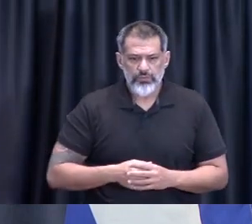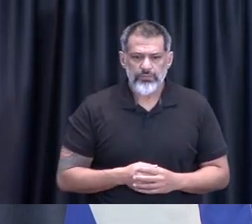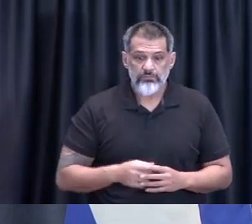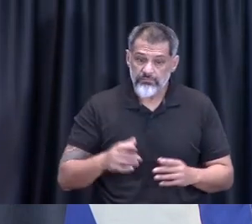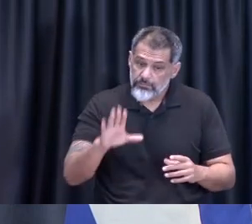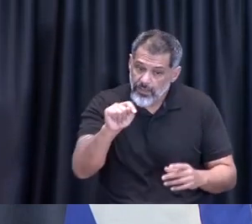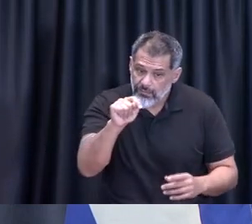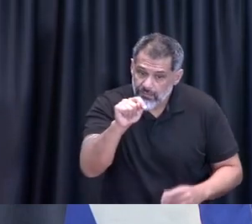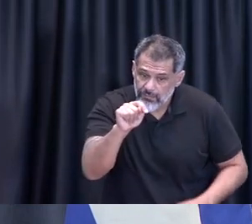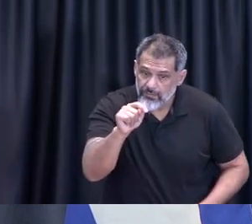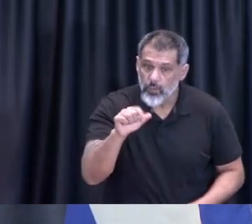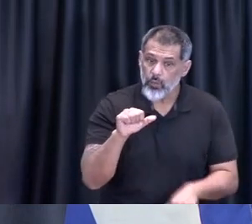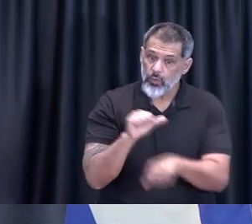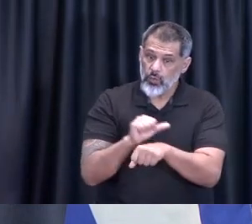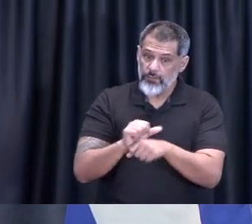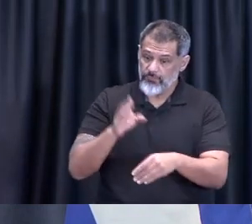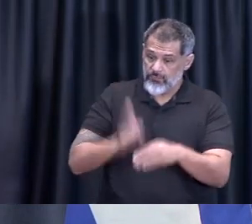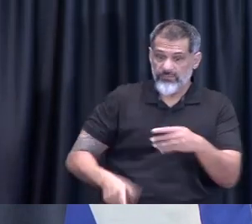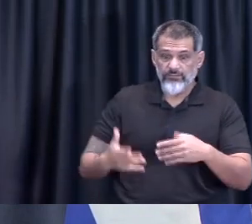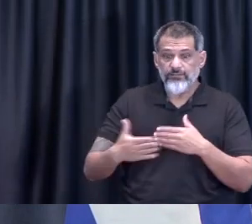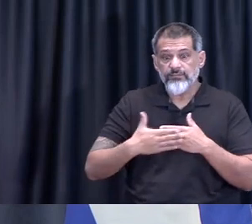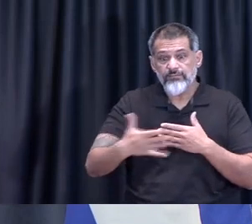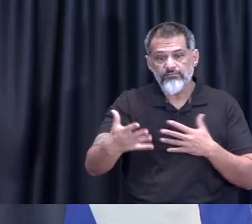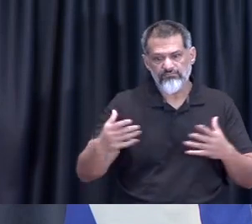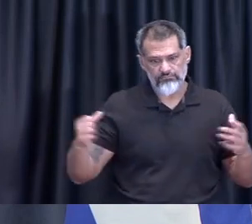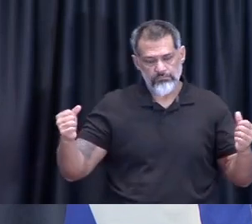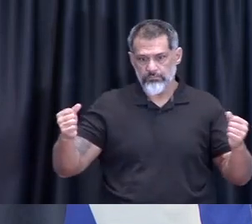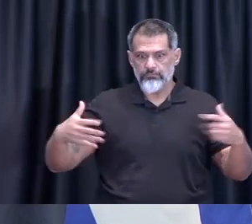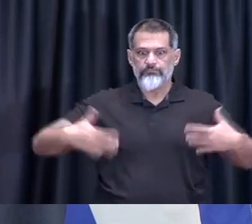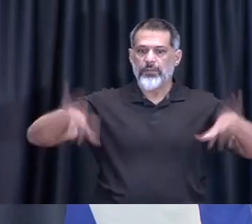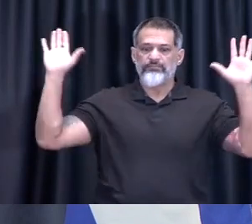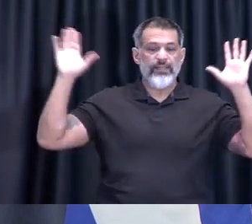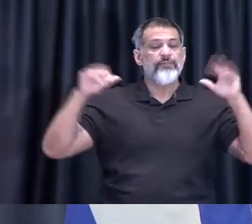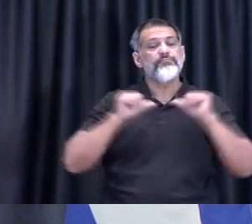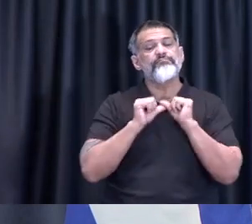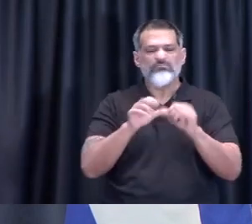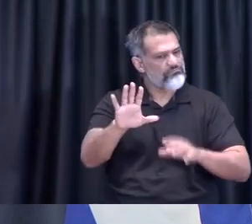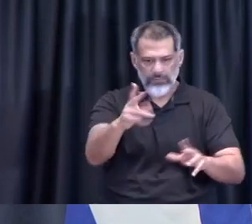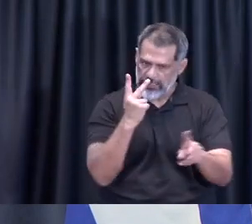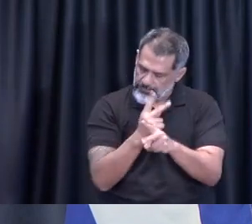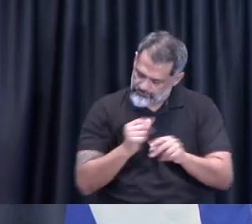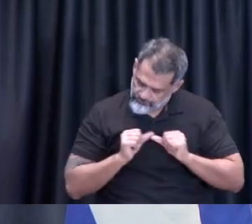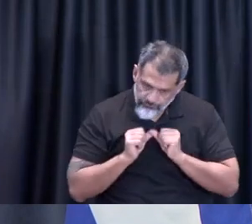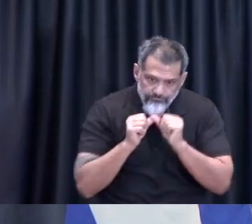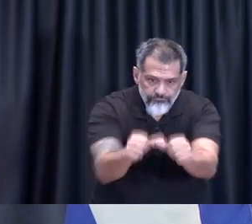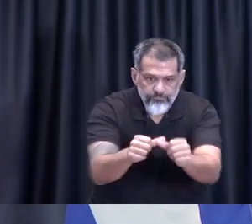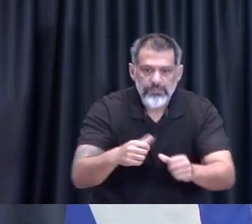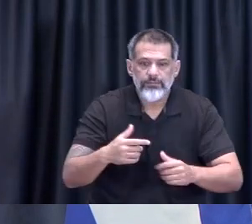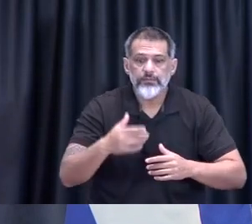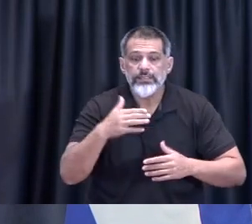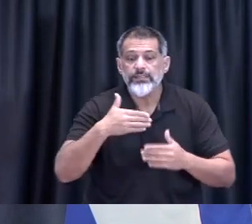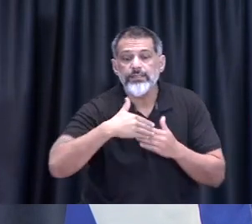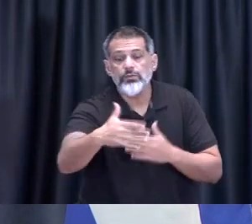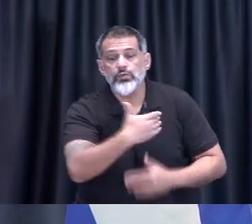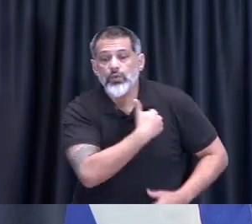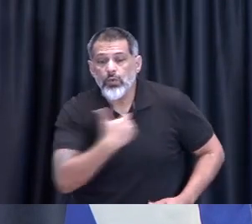is not yet done. In the coming weeks, Team Toronto will shift our focus to a data-driven